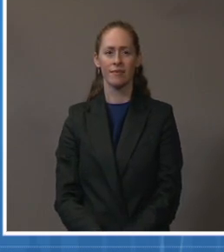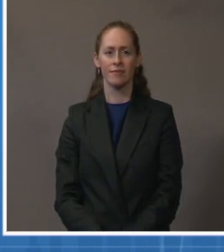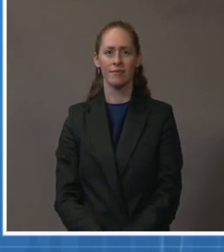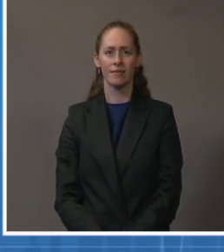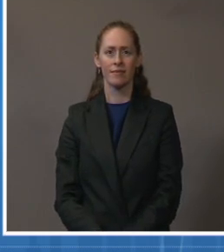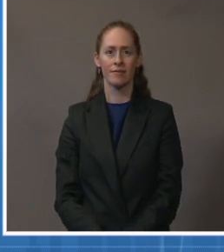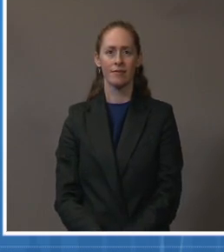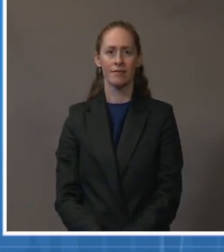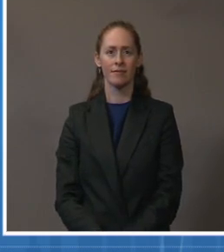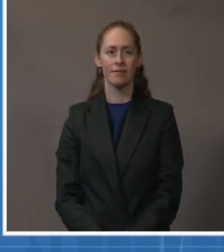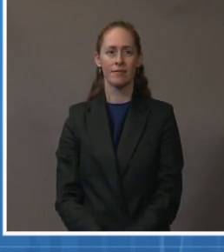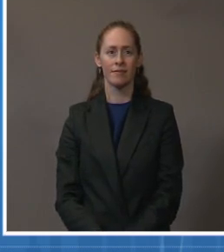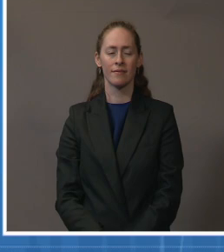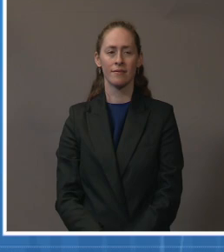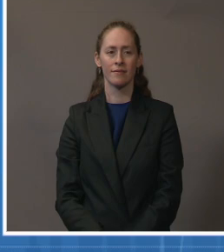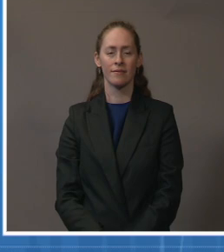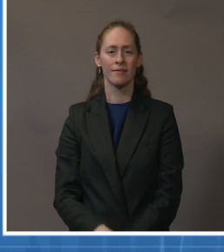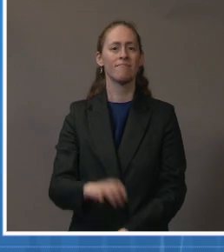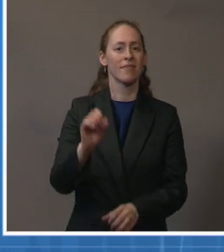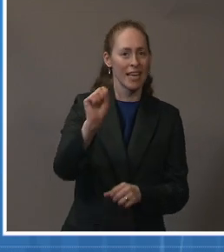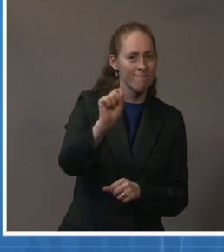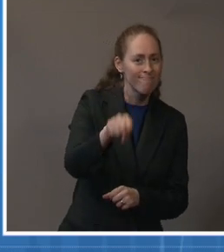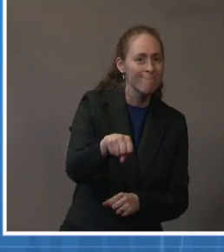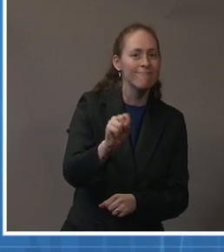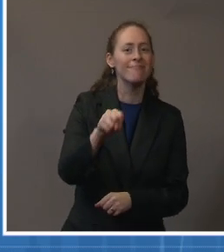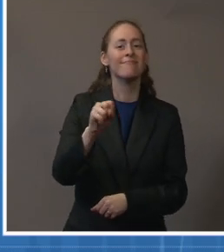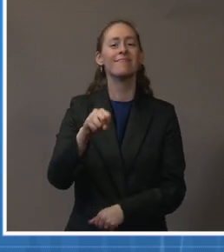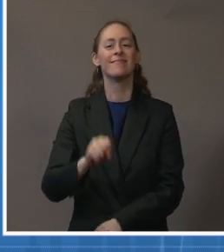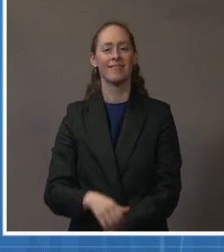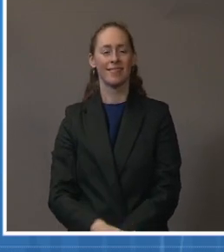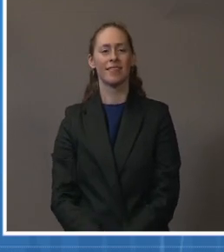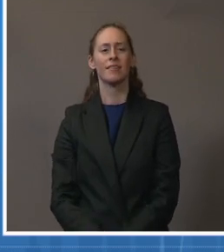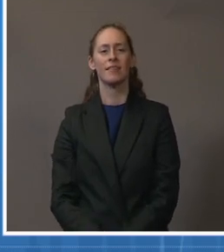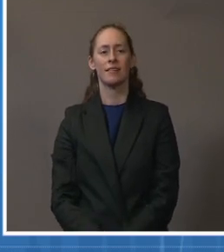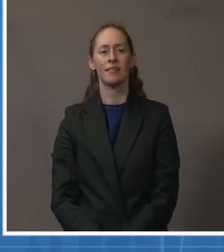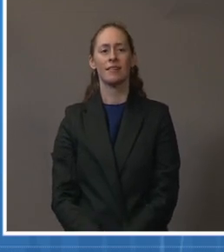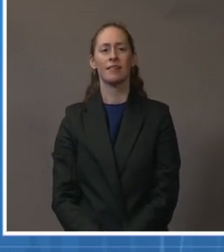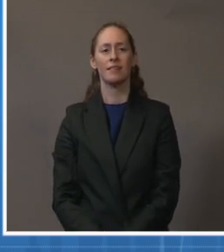Mr. Zients: Yes. The question on COVAX -- do you want to handle that? And then, I'll handle the second piece.